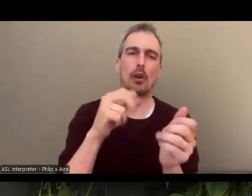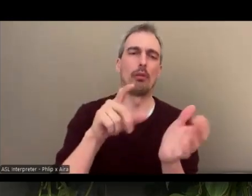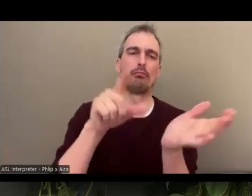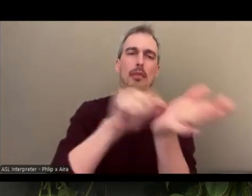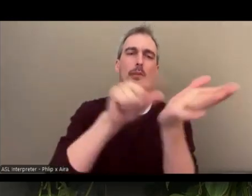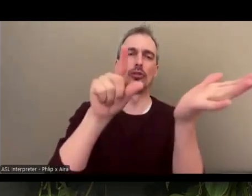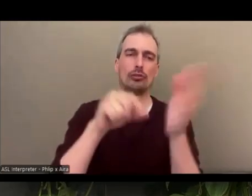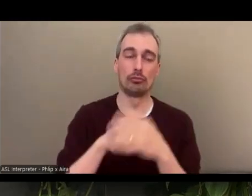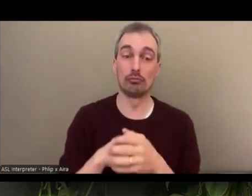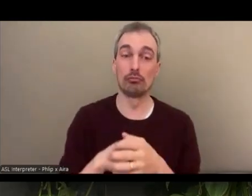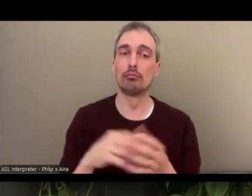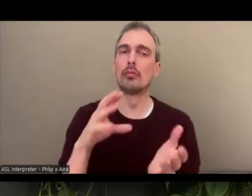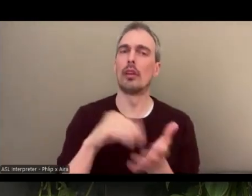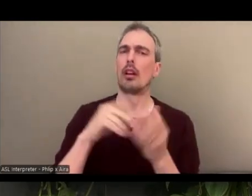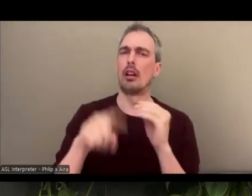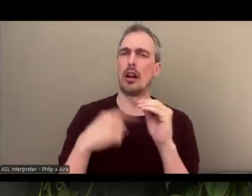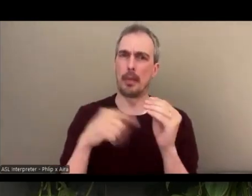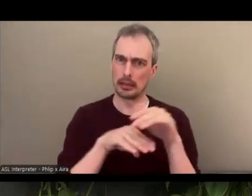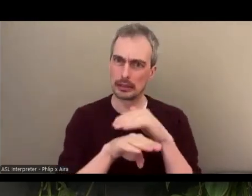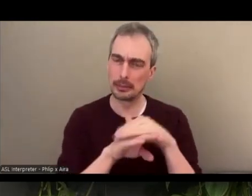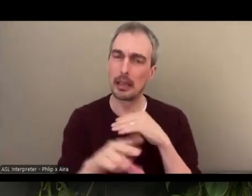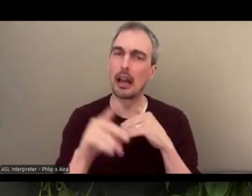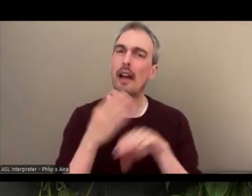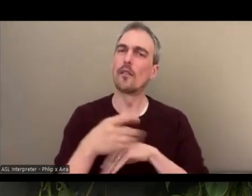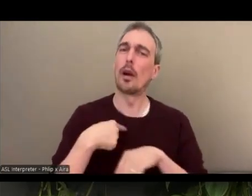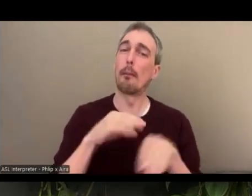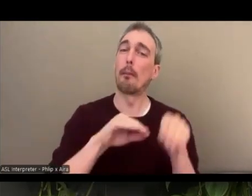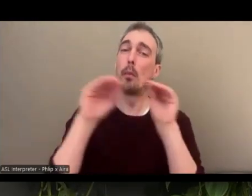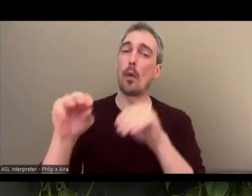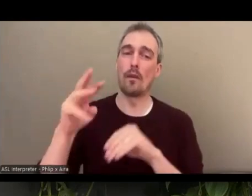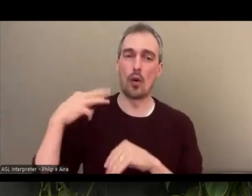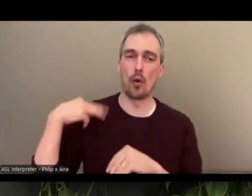DC, at the end of '98, and it really struck a chord with me.